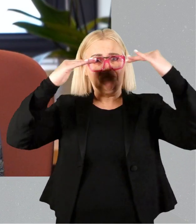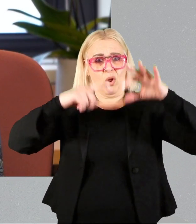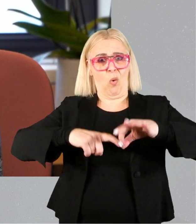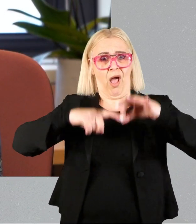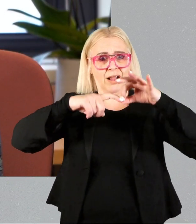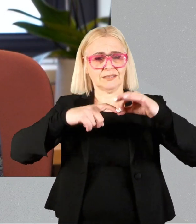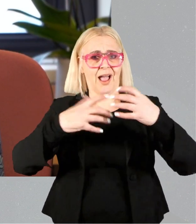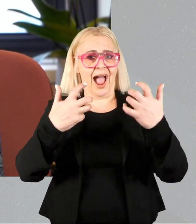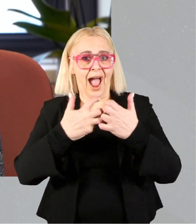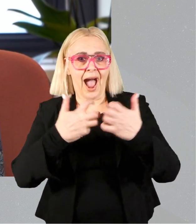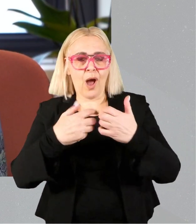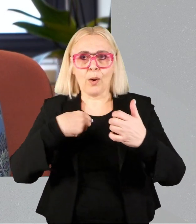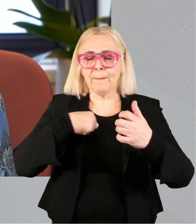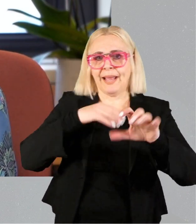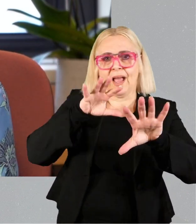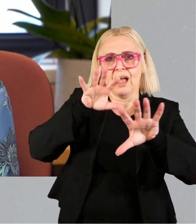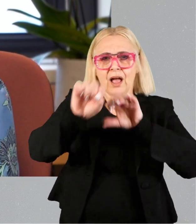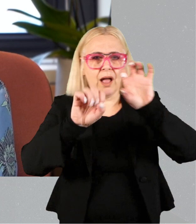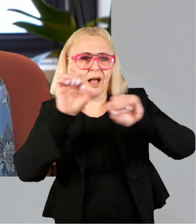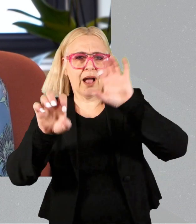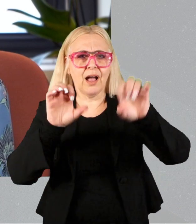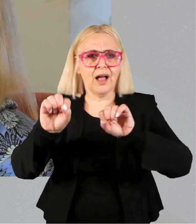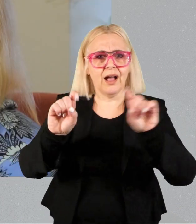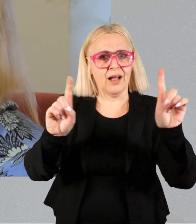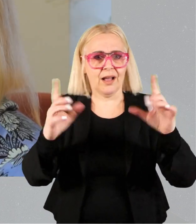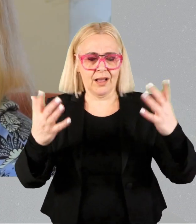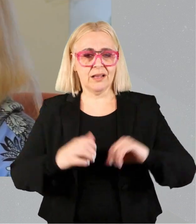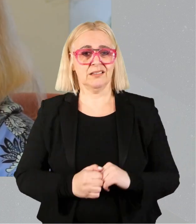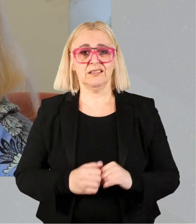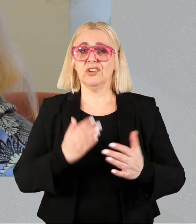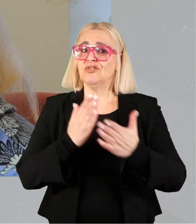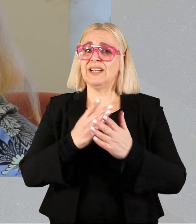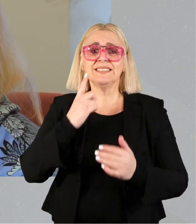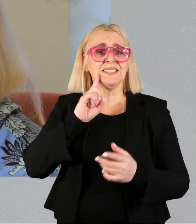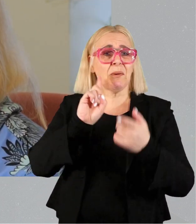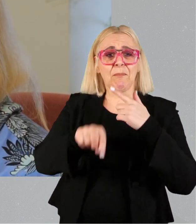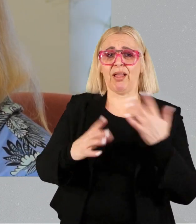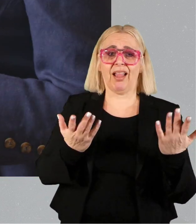one indicator of a high quality health system? And I have a simple answer, which is